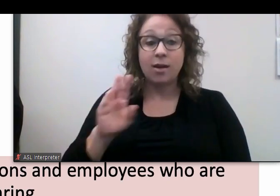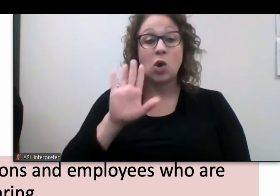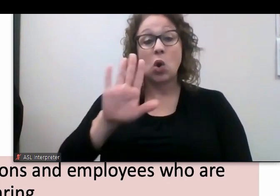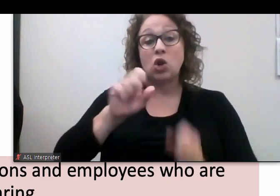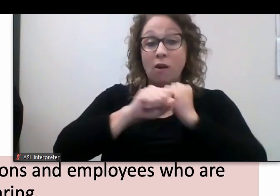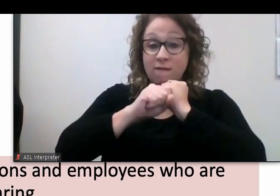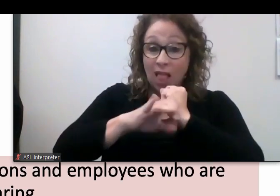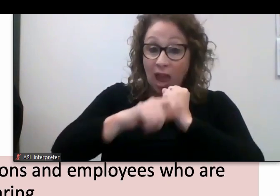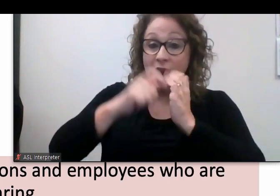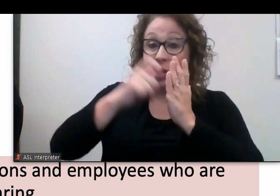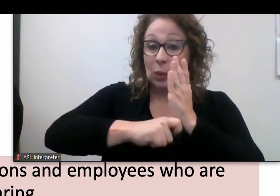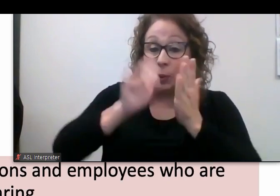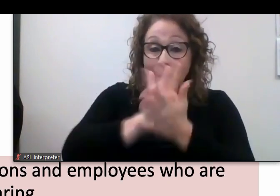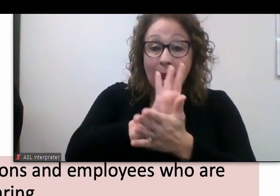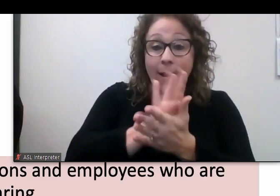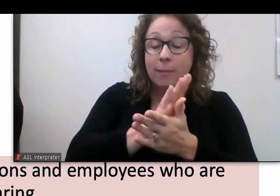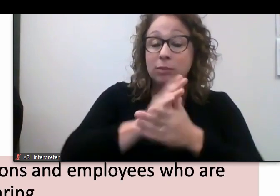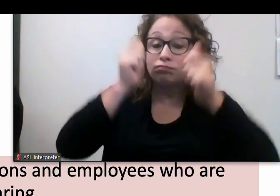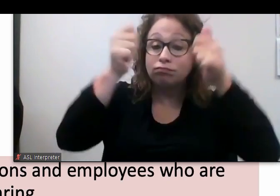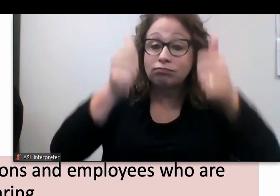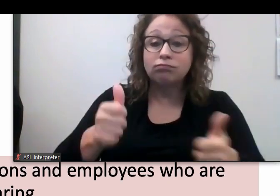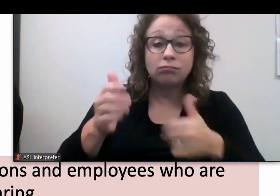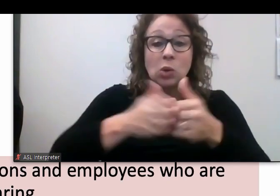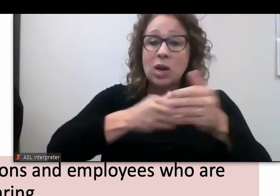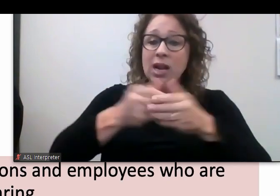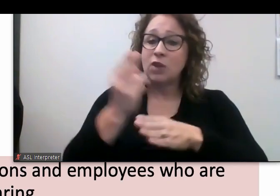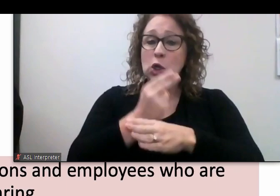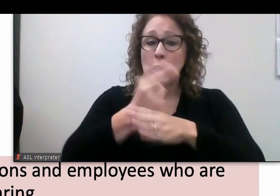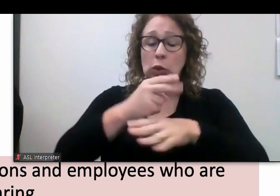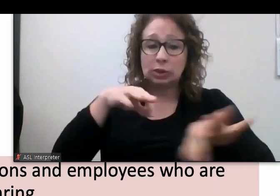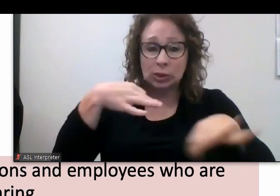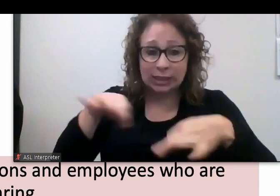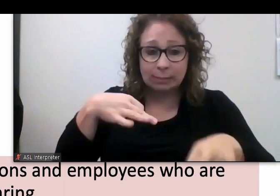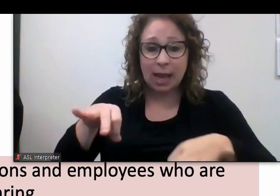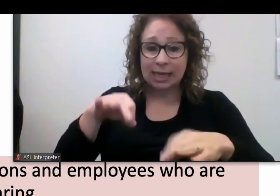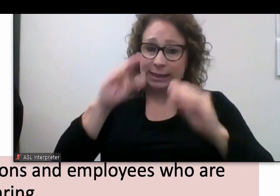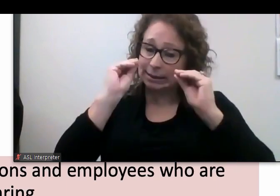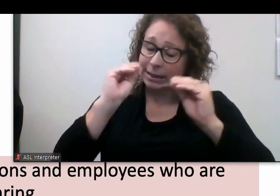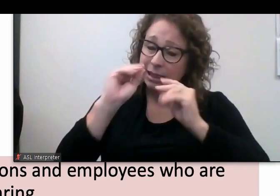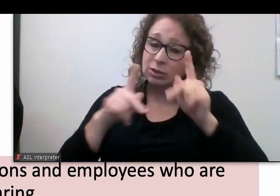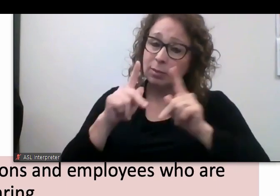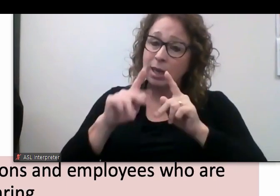or whatever you use to explain and educate people about your organization